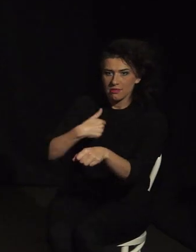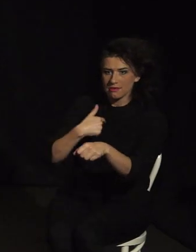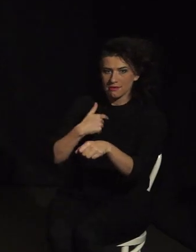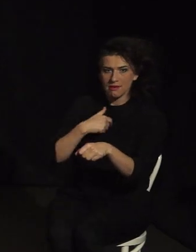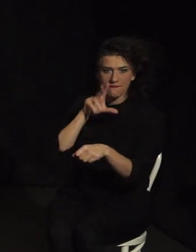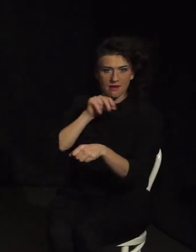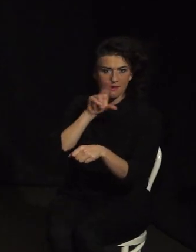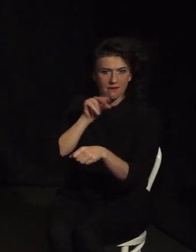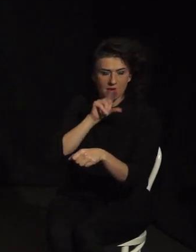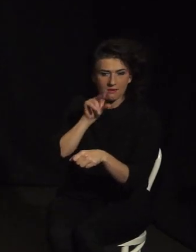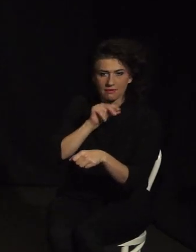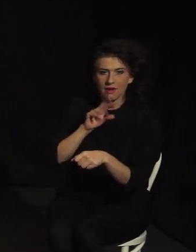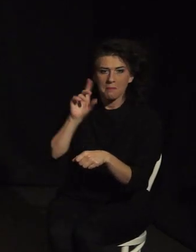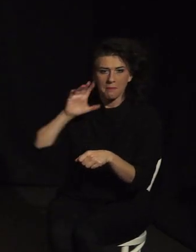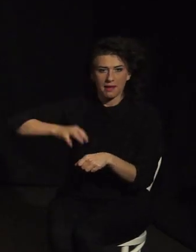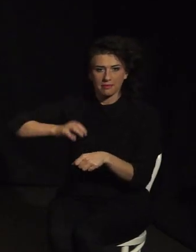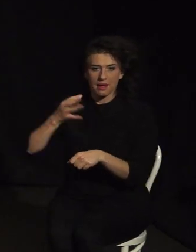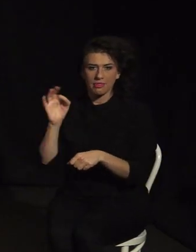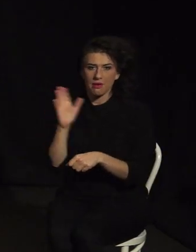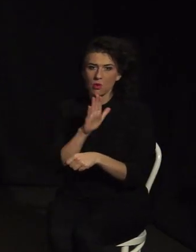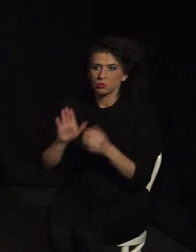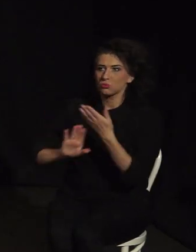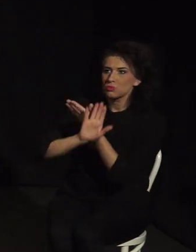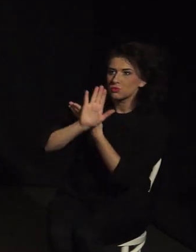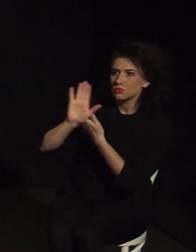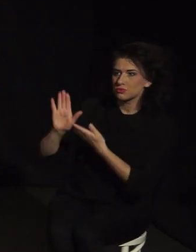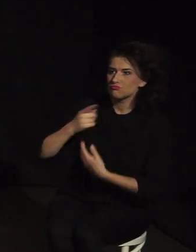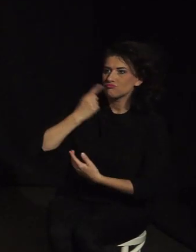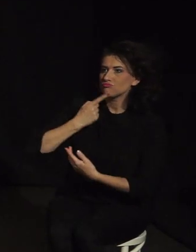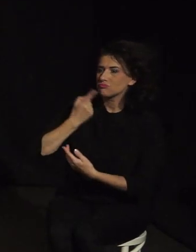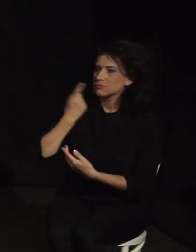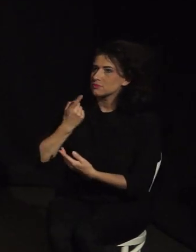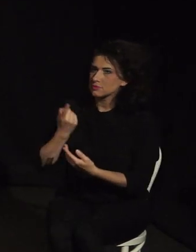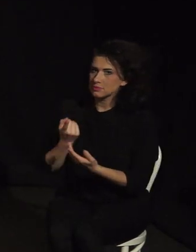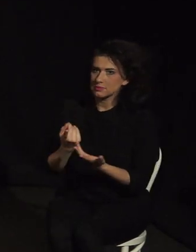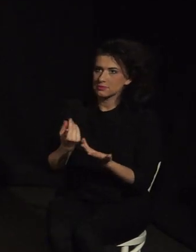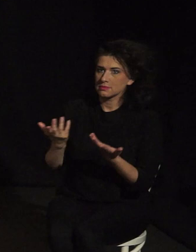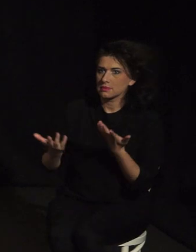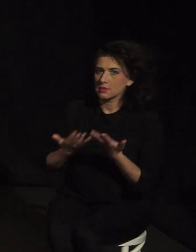As if you were a language museum guide in a good way,